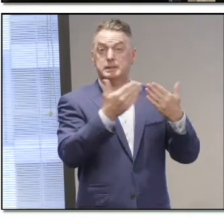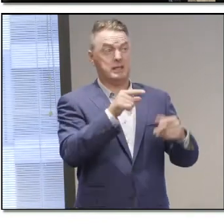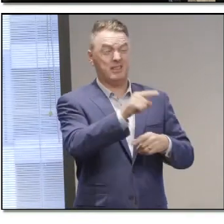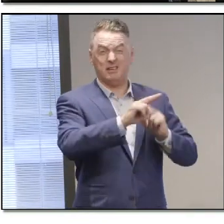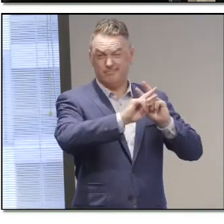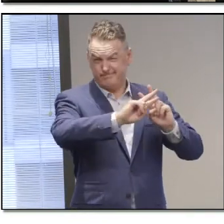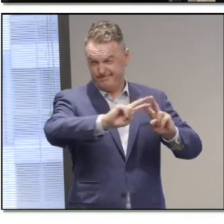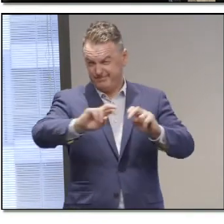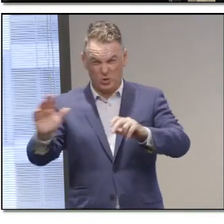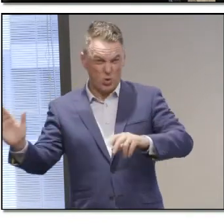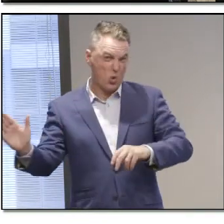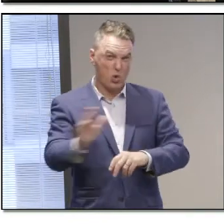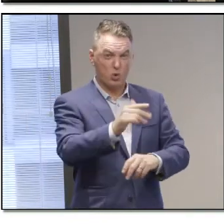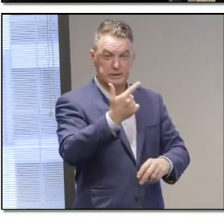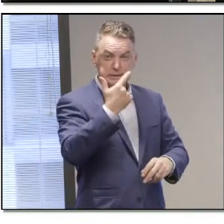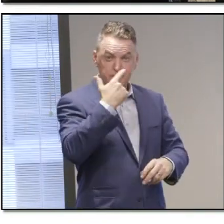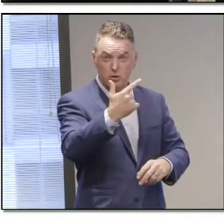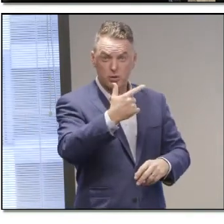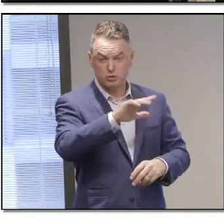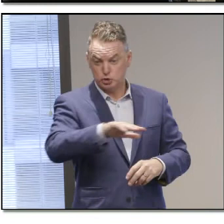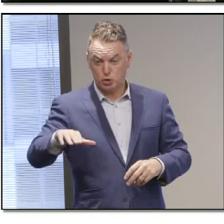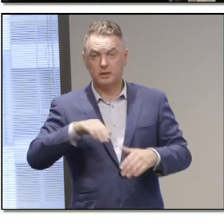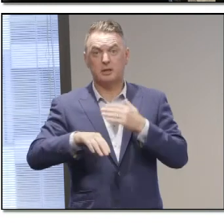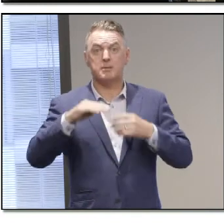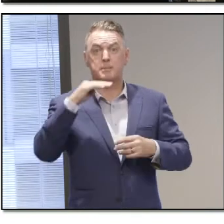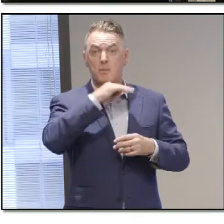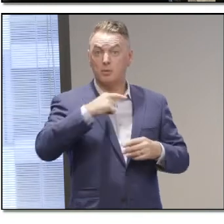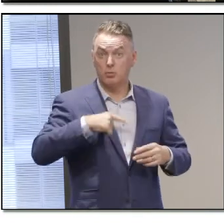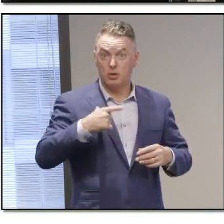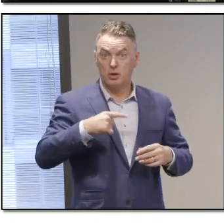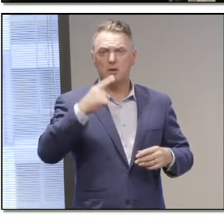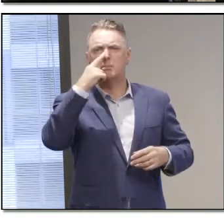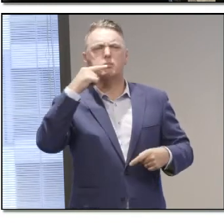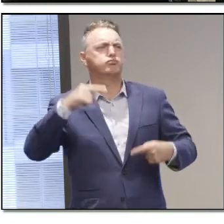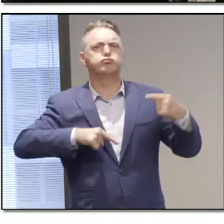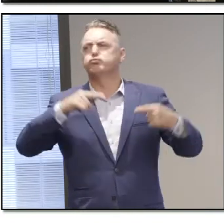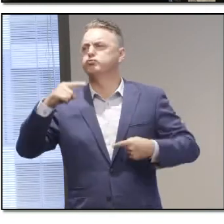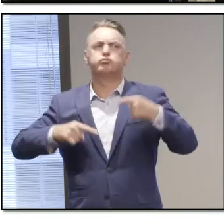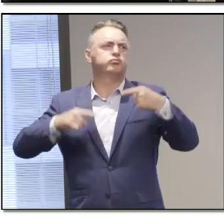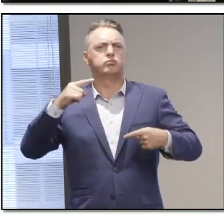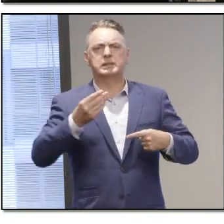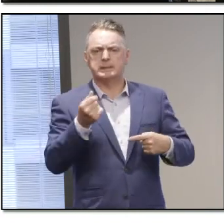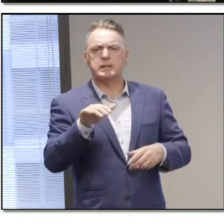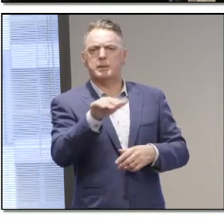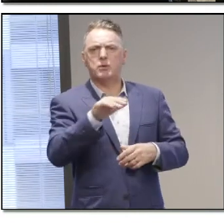seven-year-old school child in Melbourne, and they did it because there were debates about which areas of Melbourne had greater rates of asthma than others.